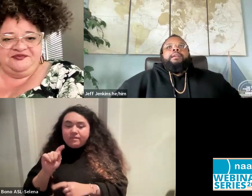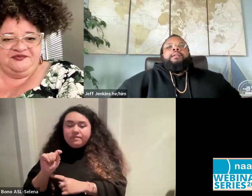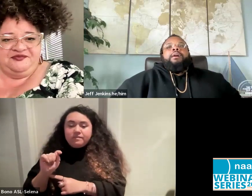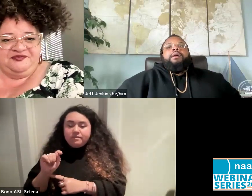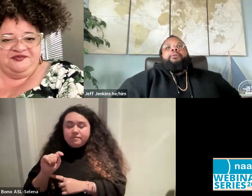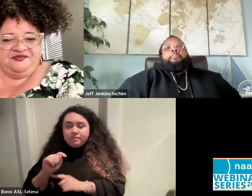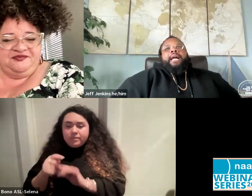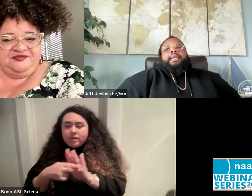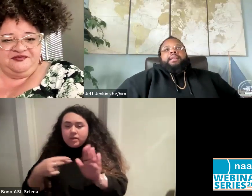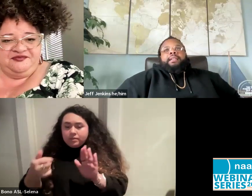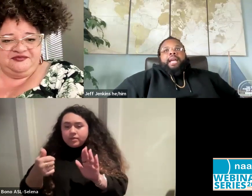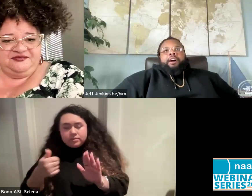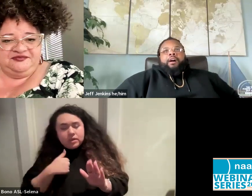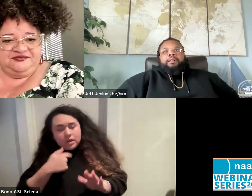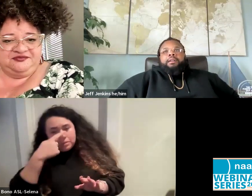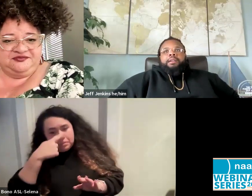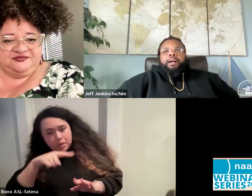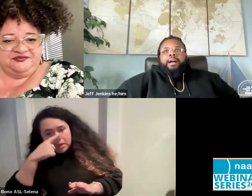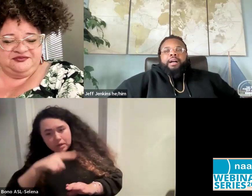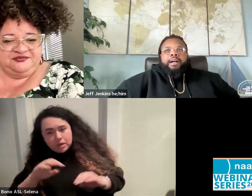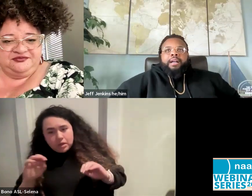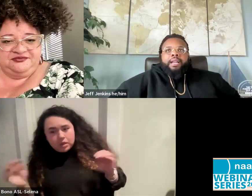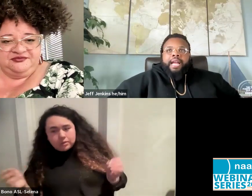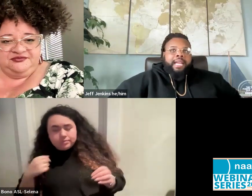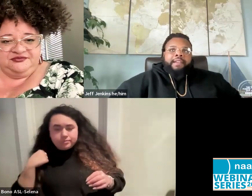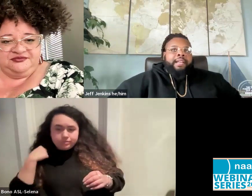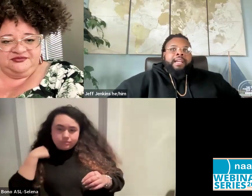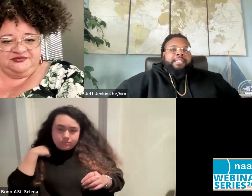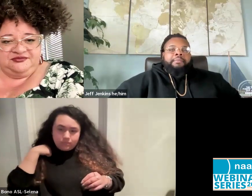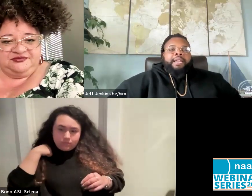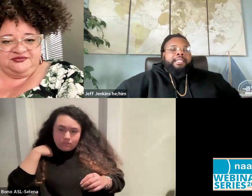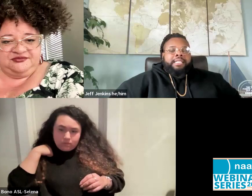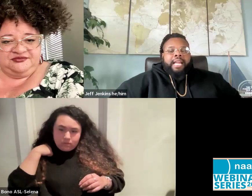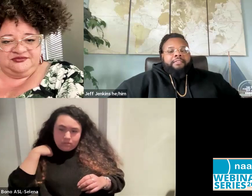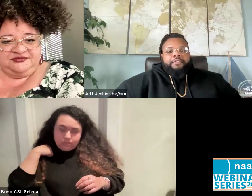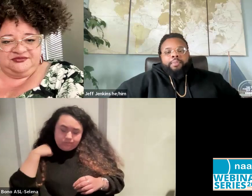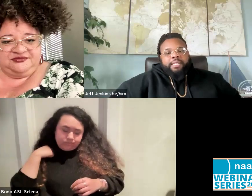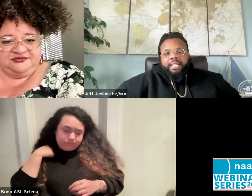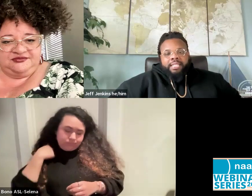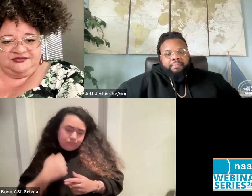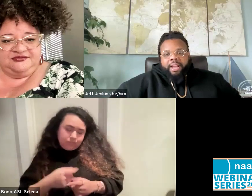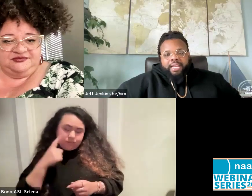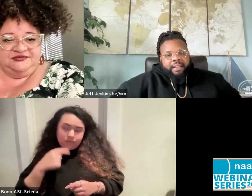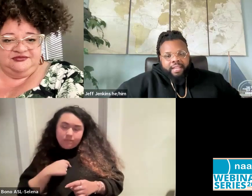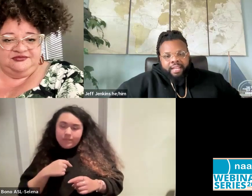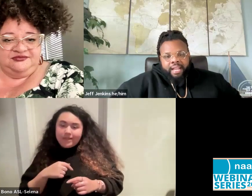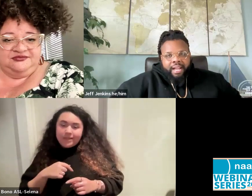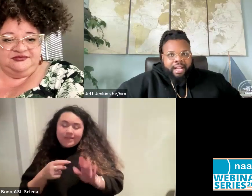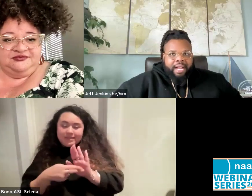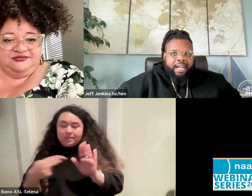You know, I don't body at all. Like even so, V is just like the verbiage is the branding of it.